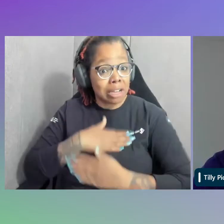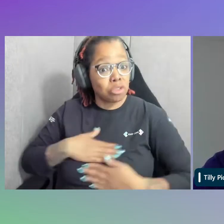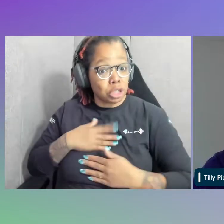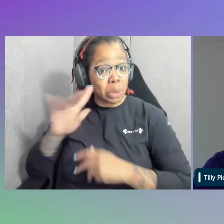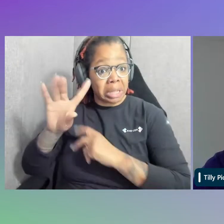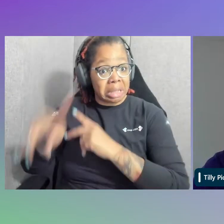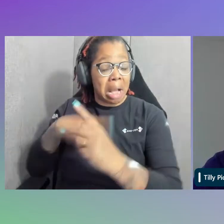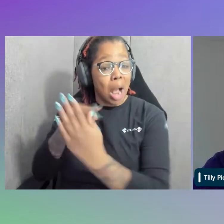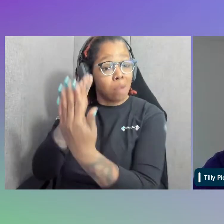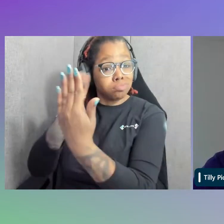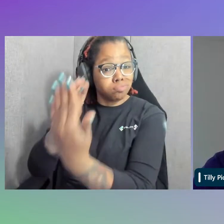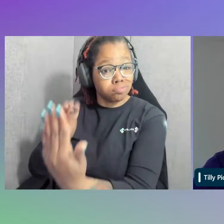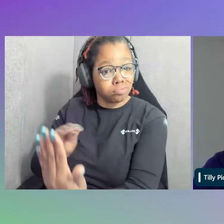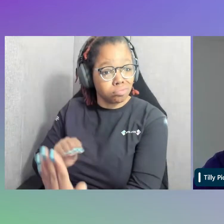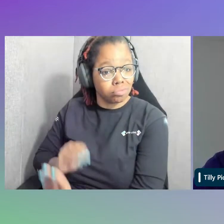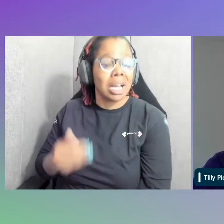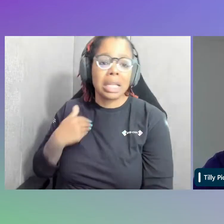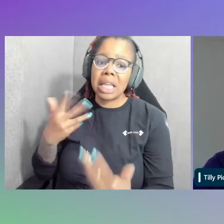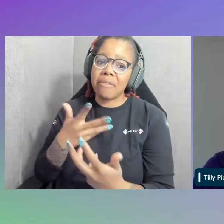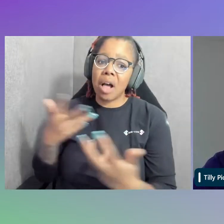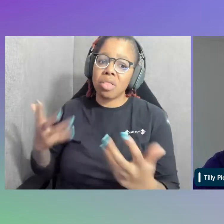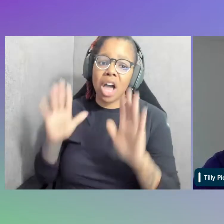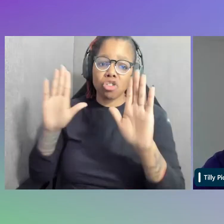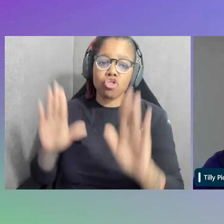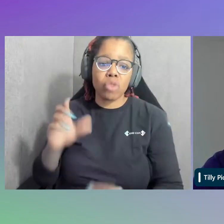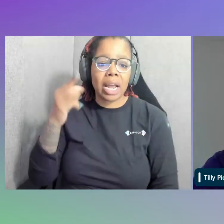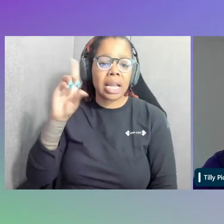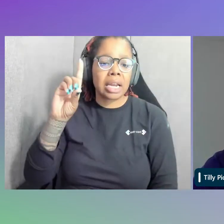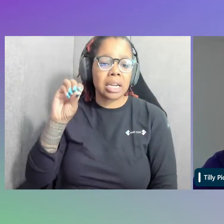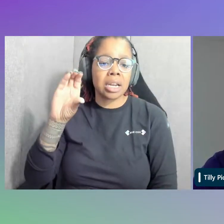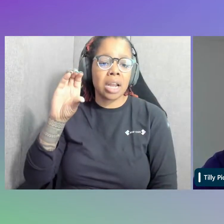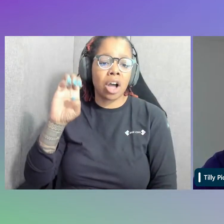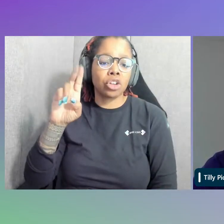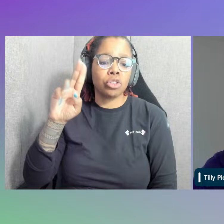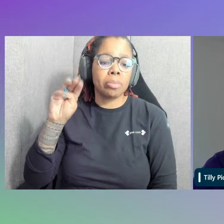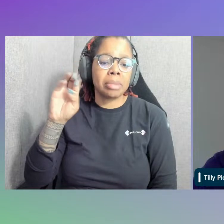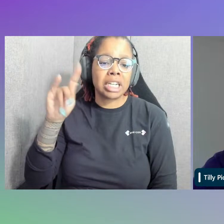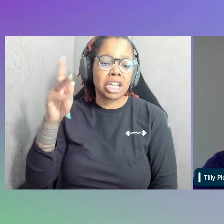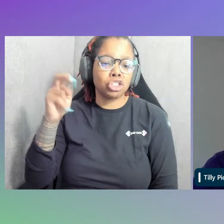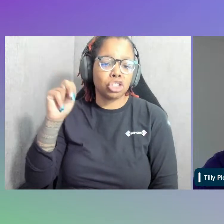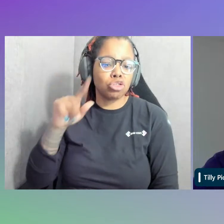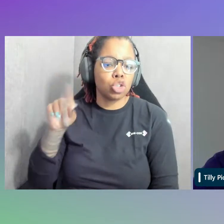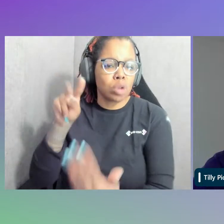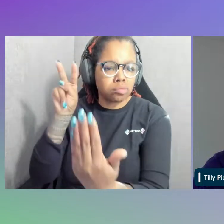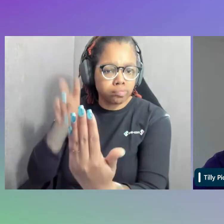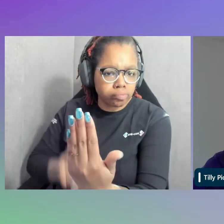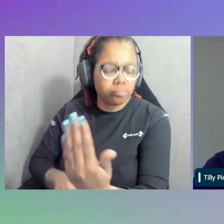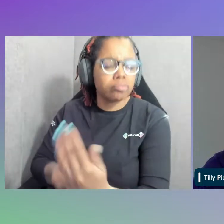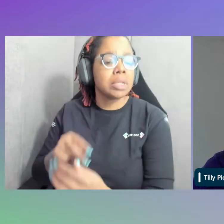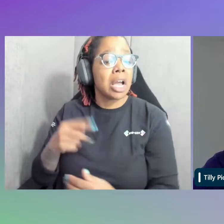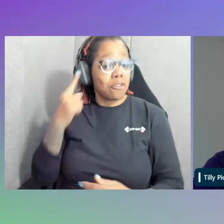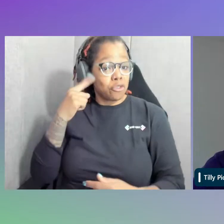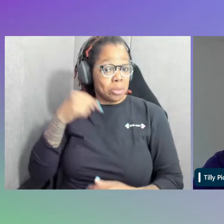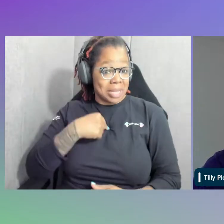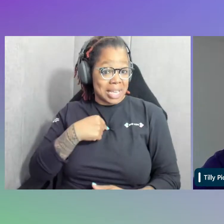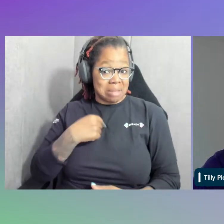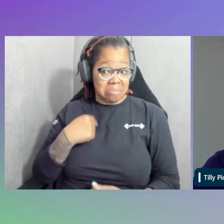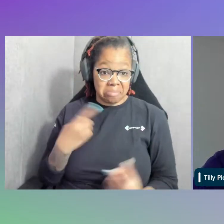of great documentation that you can work your way through. Um personally, for myself, the